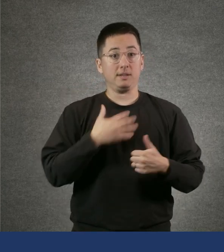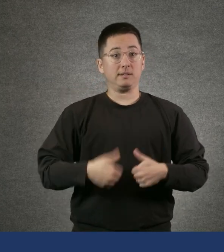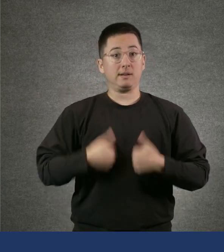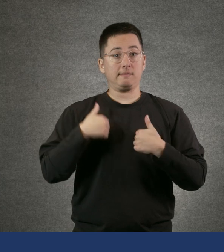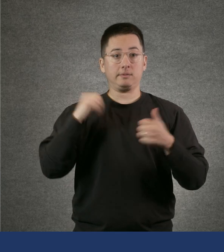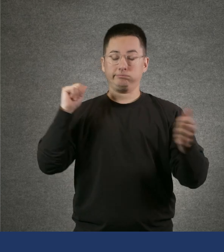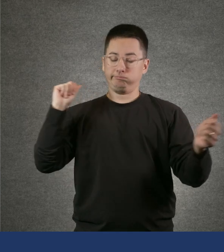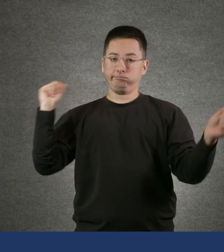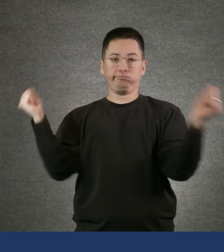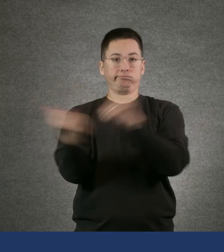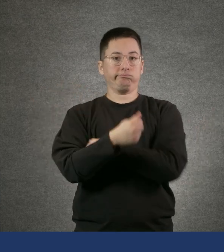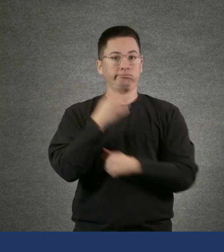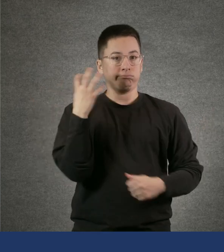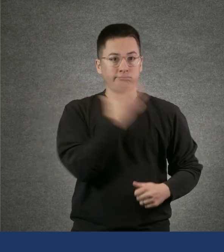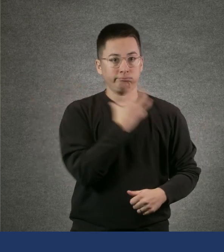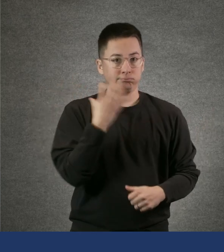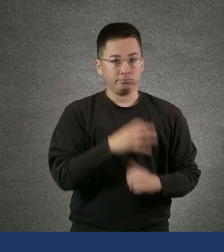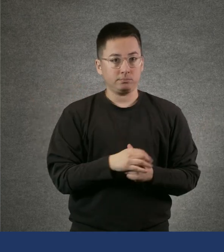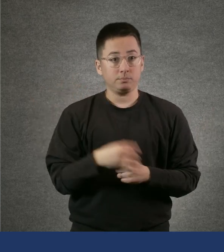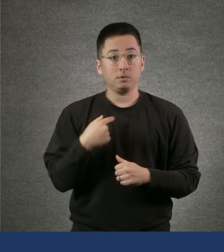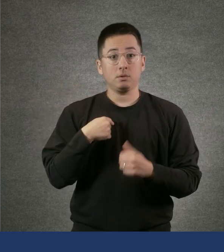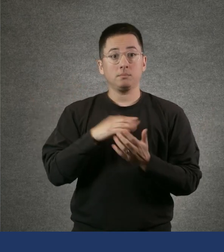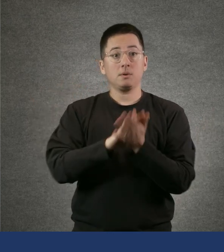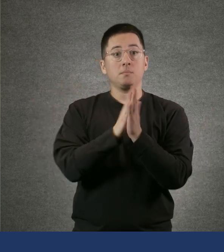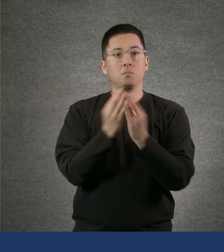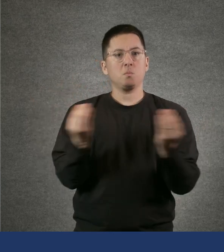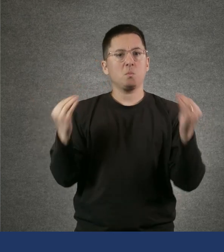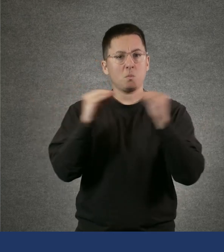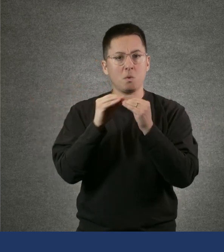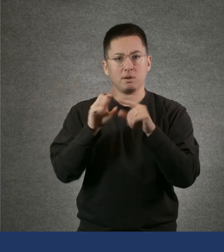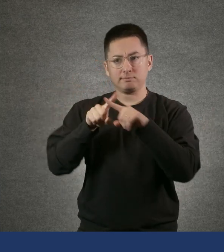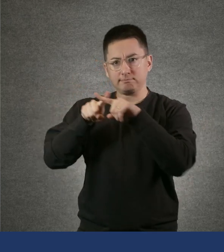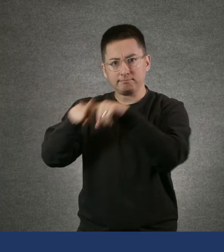My life drastically changed, and I became more dependent